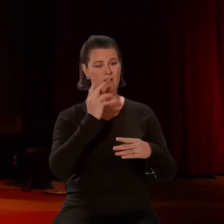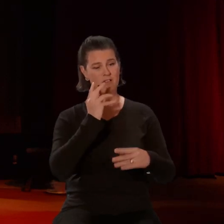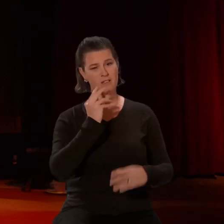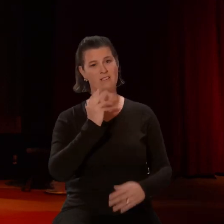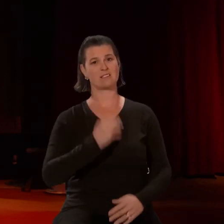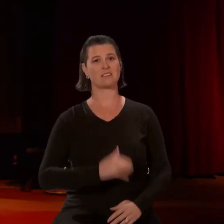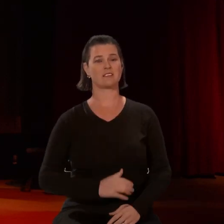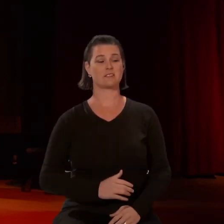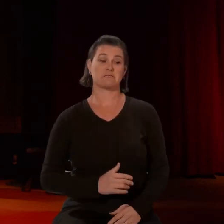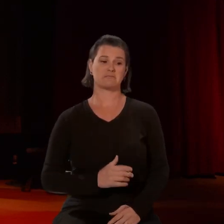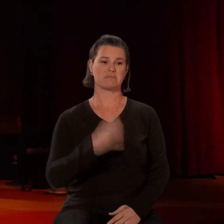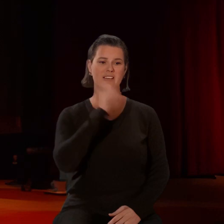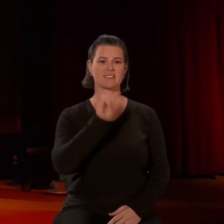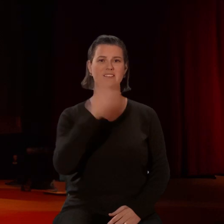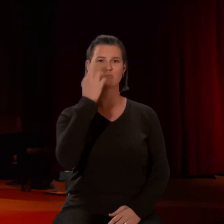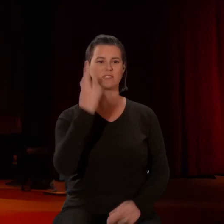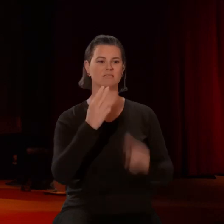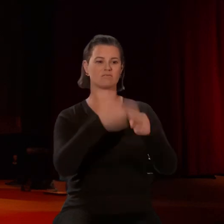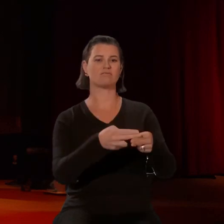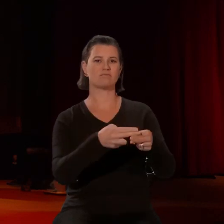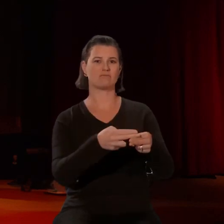Well, I guess that's why they called it what they called it.